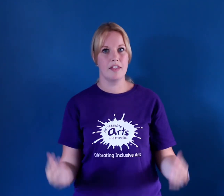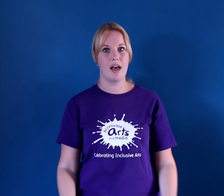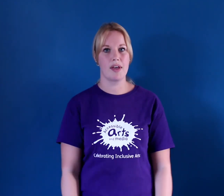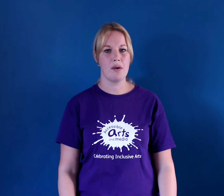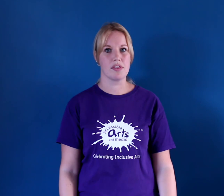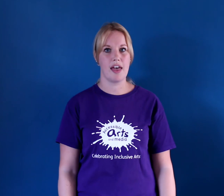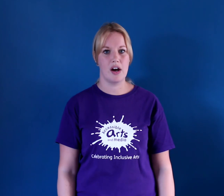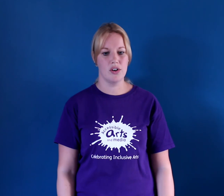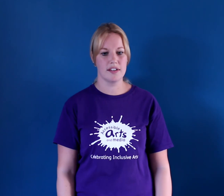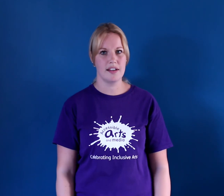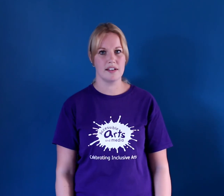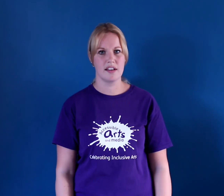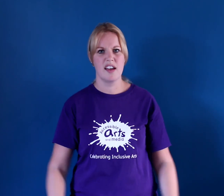There we go, they are all the signs.